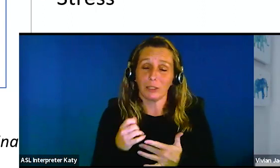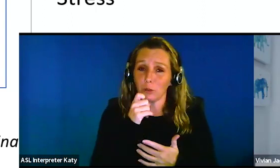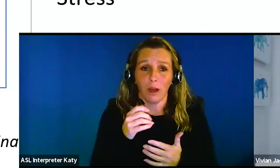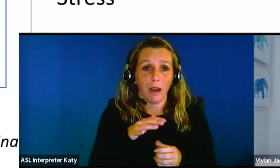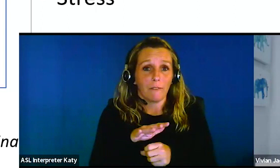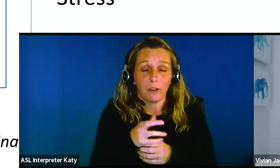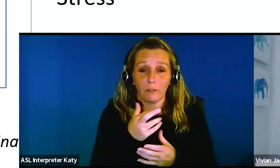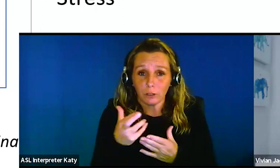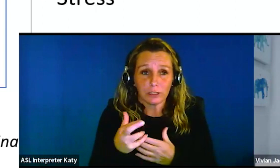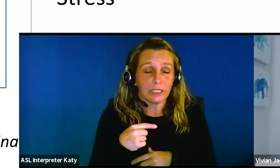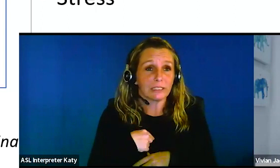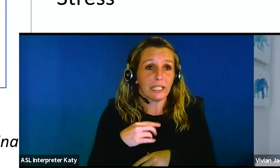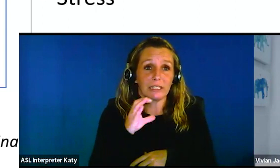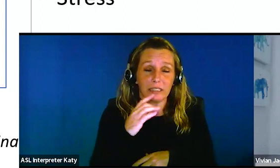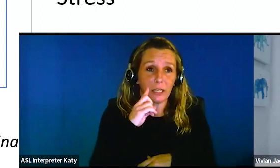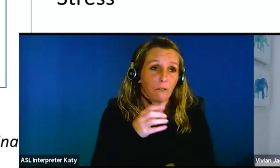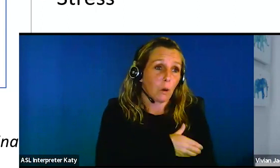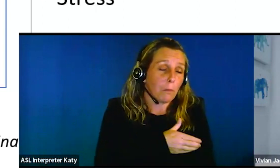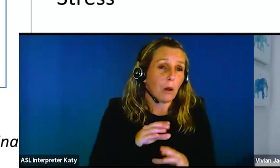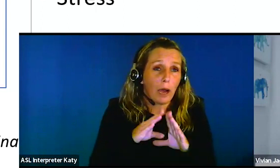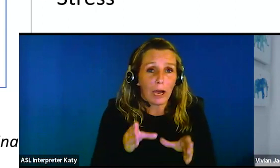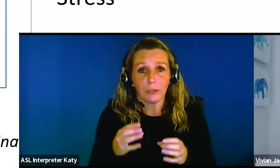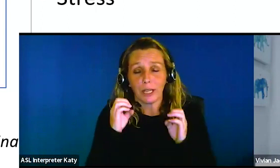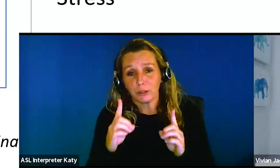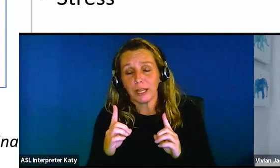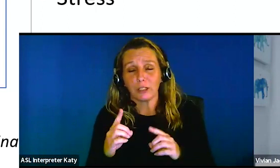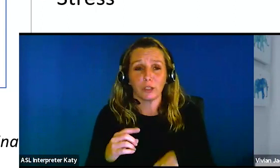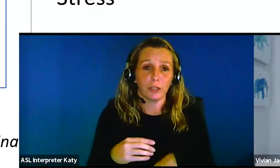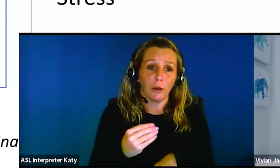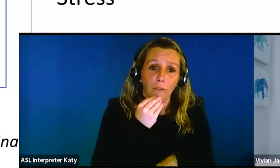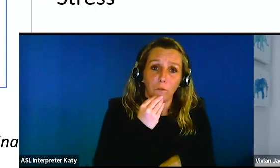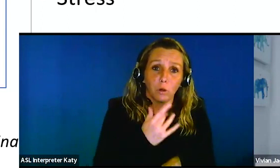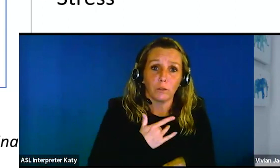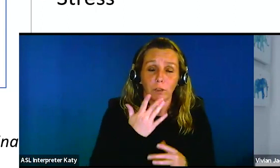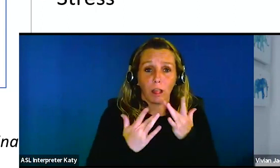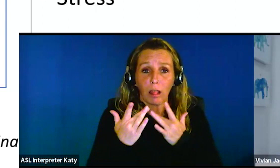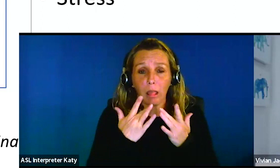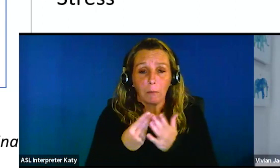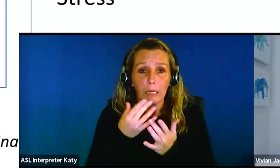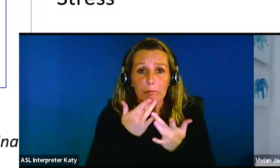parades, vacation, housing insecurity, food insecurity. The implications